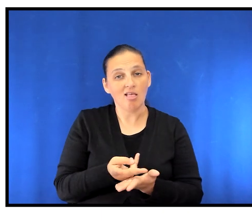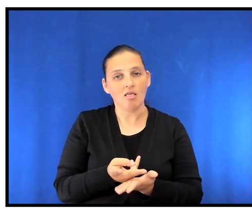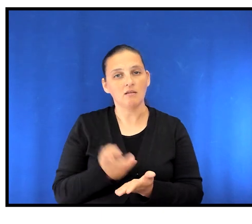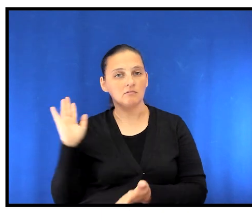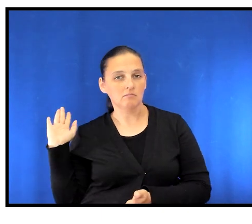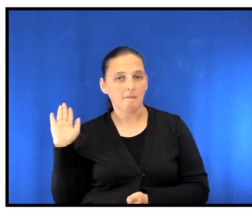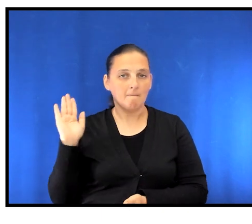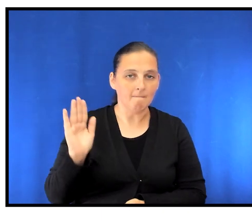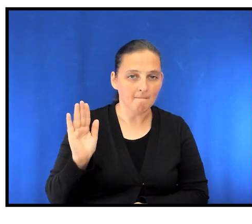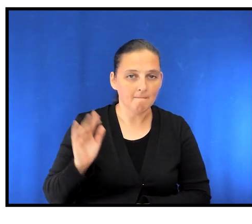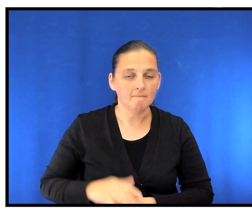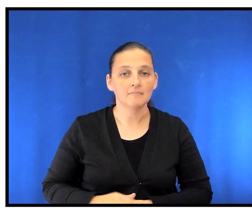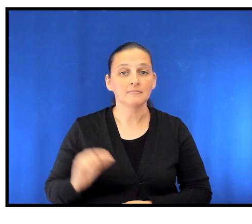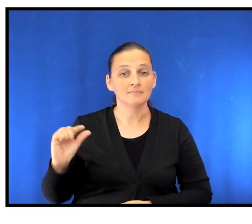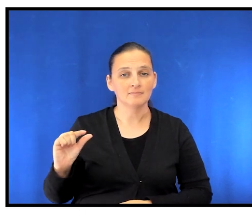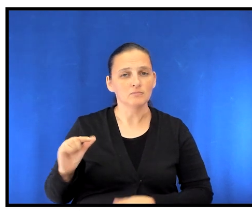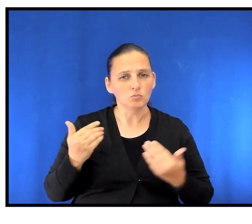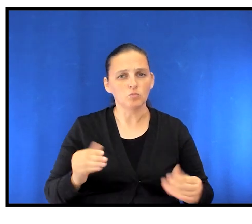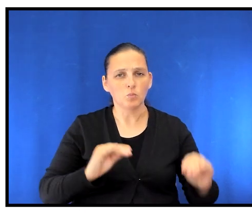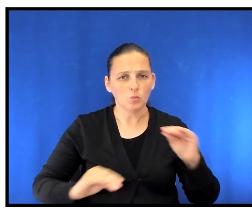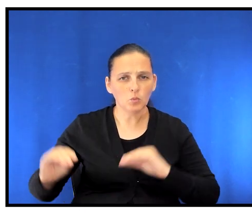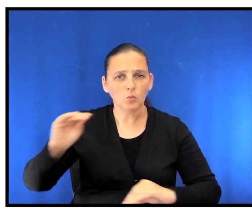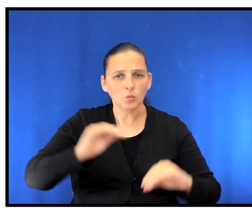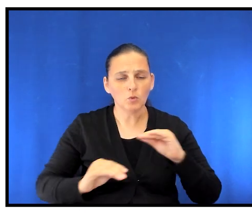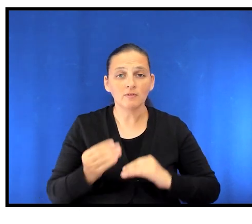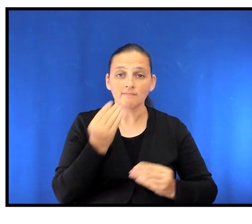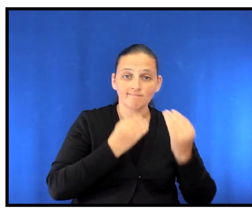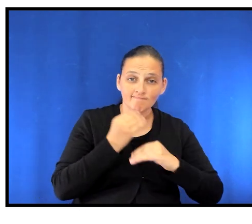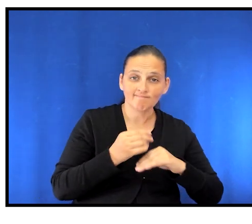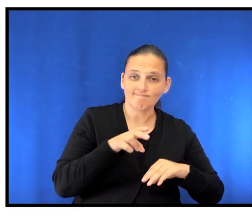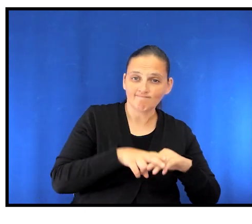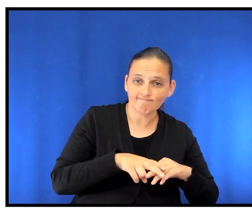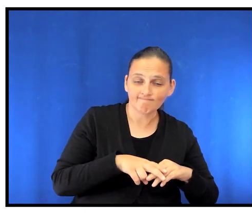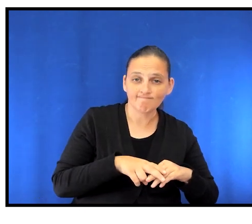G: Get moving. Be up in the chair for all your meals and for at least 15 minutes after eating.